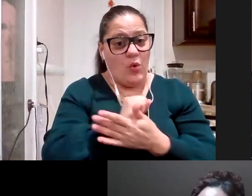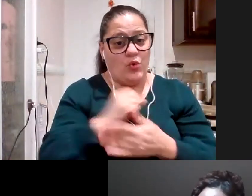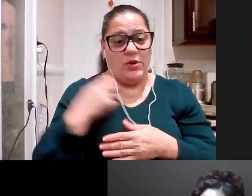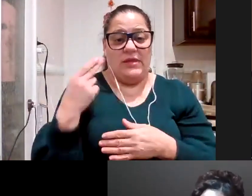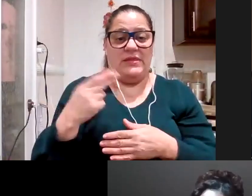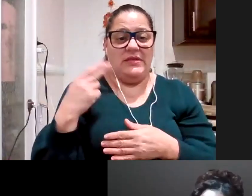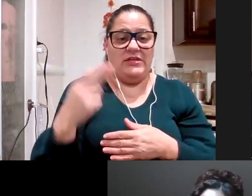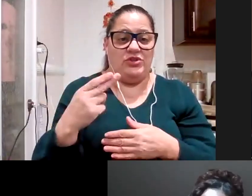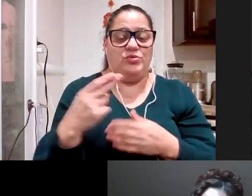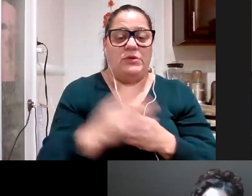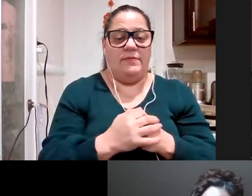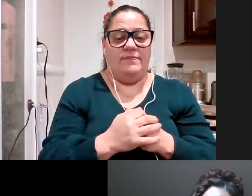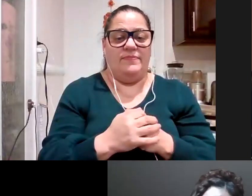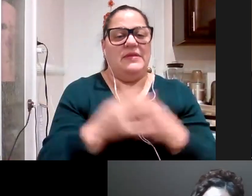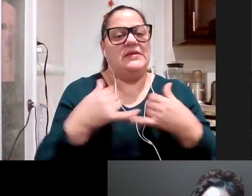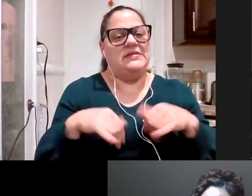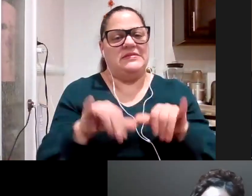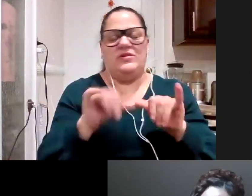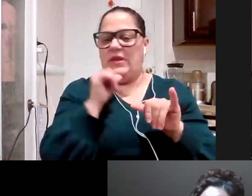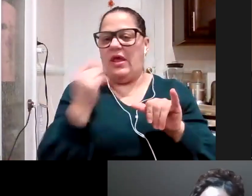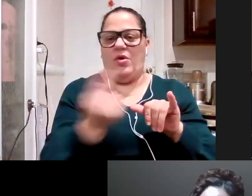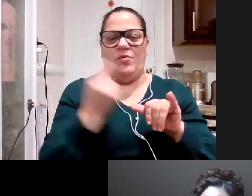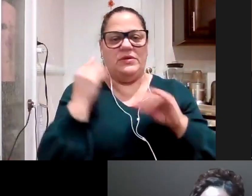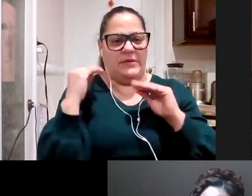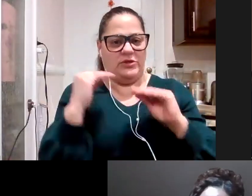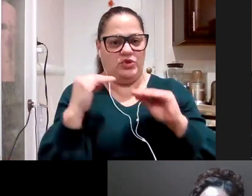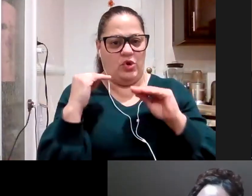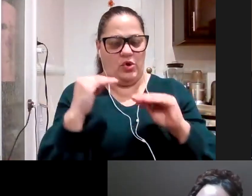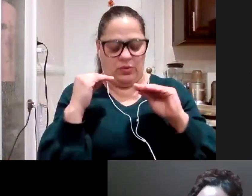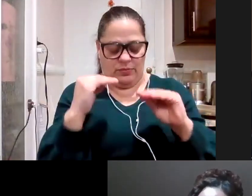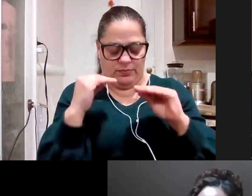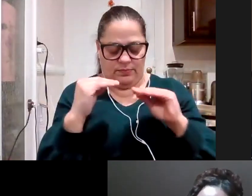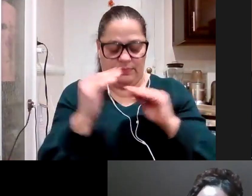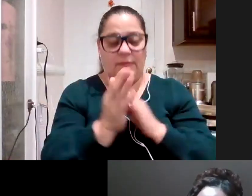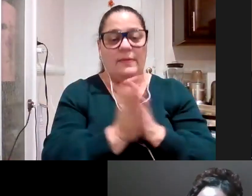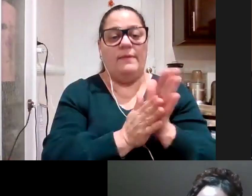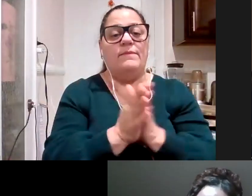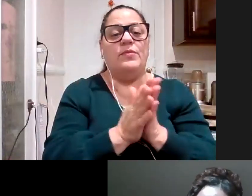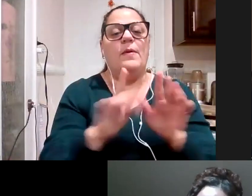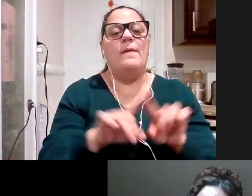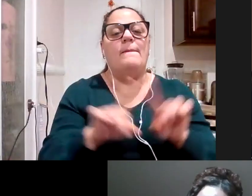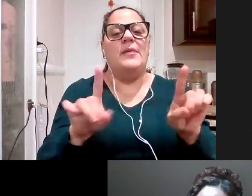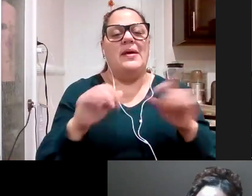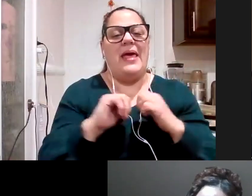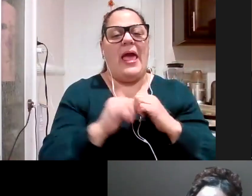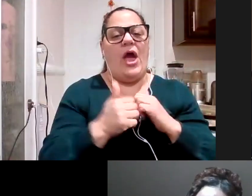course has is still not always being taught there are efforts in that regard but how do we take